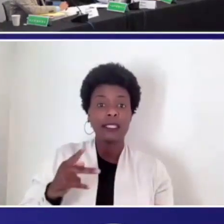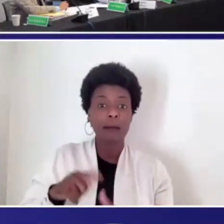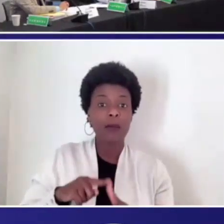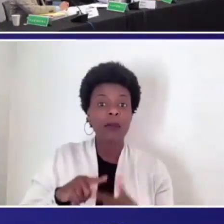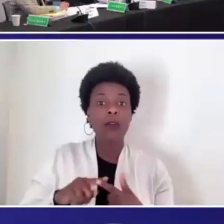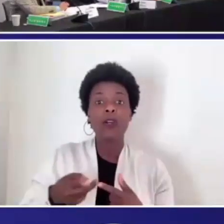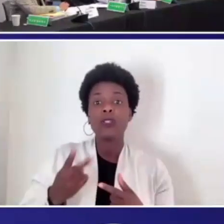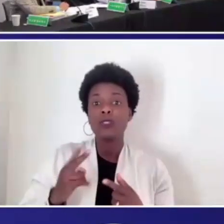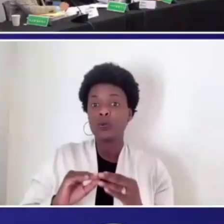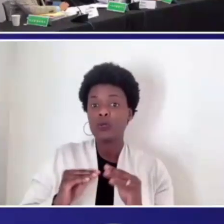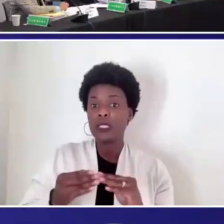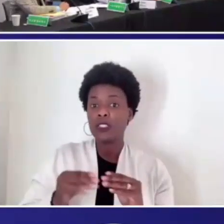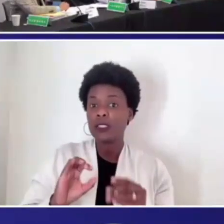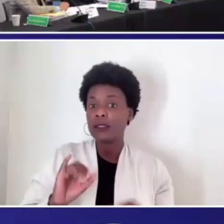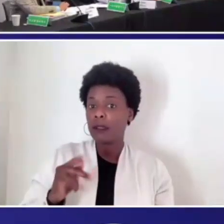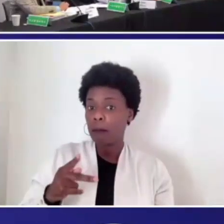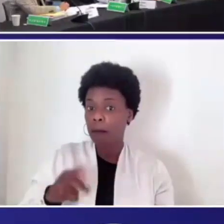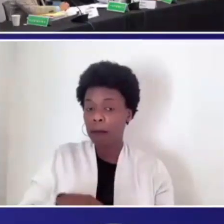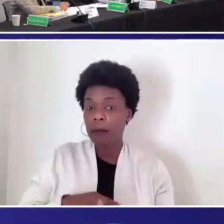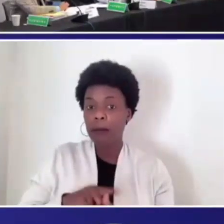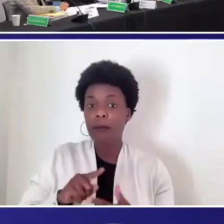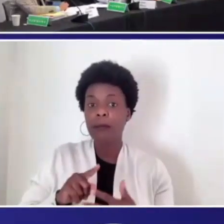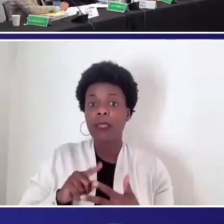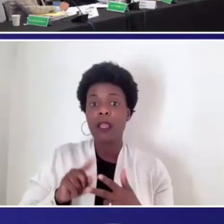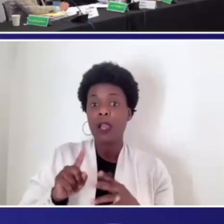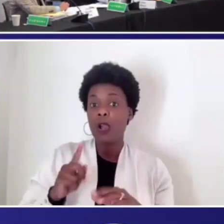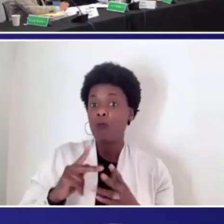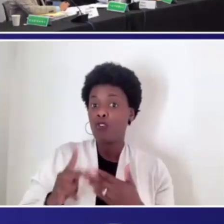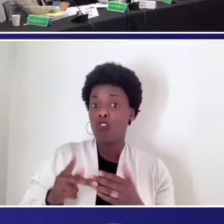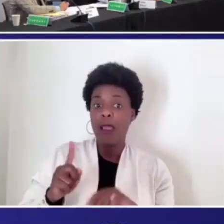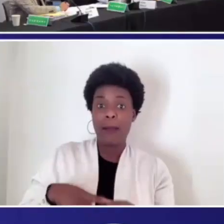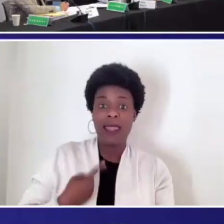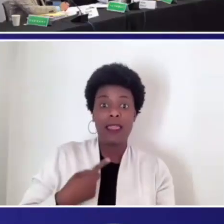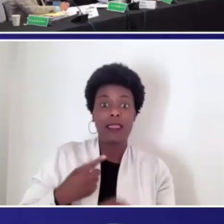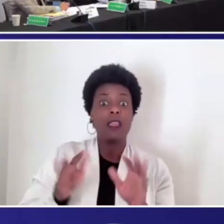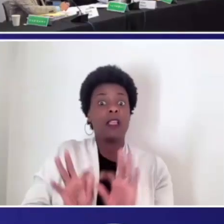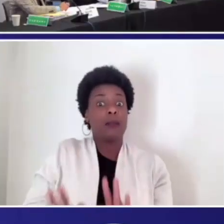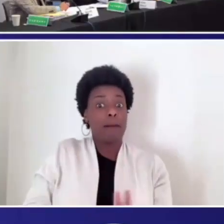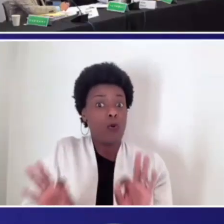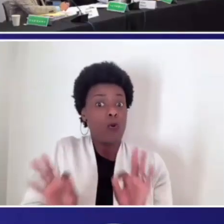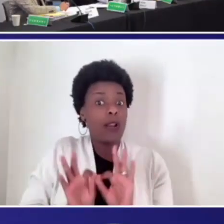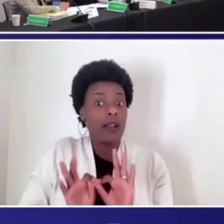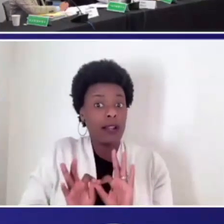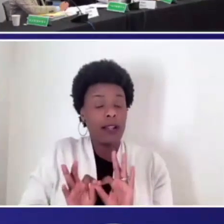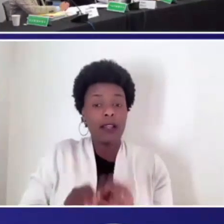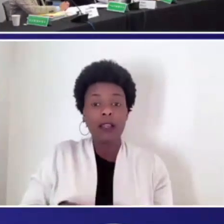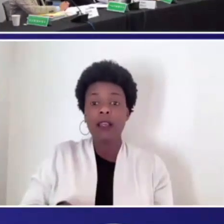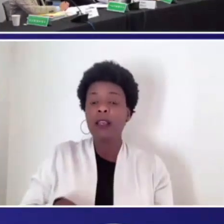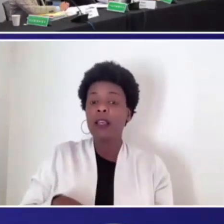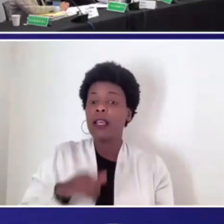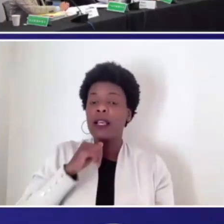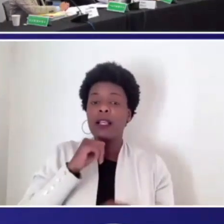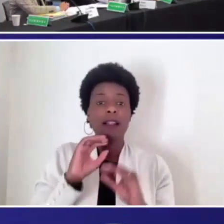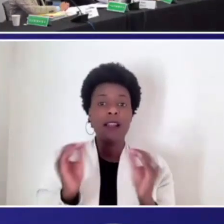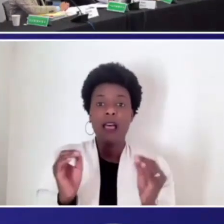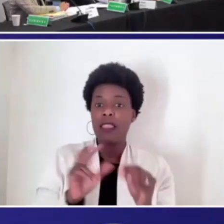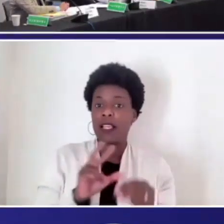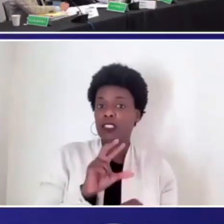I'm conceding that, okay? Program length is actually very important. I mean, it's not like there's one that's 30 credits and one that's 300.